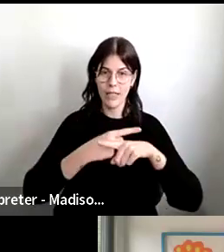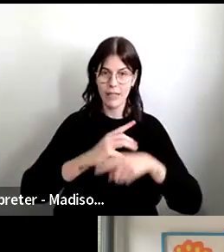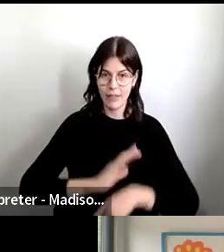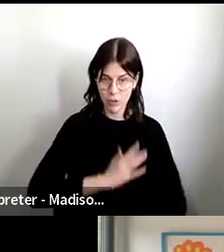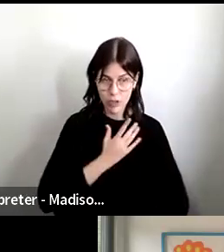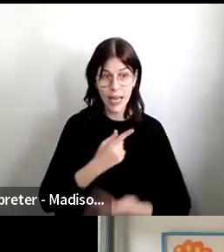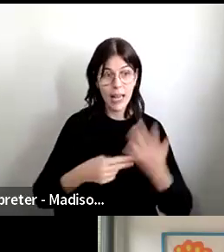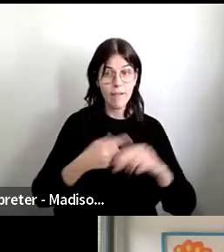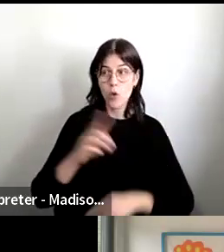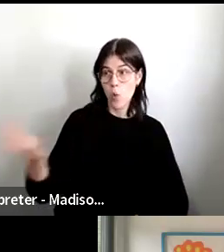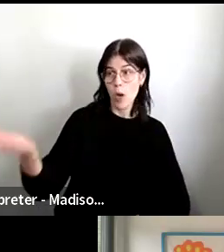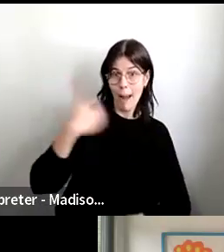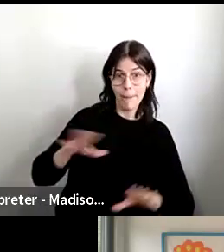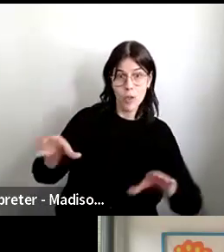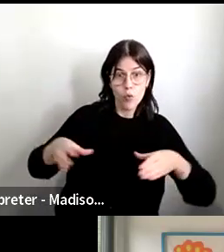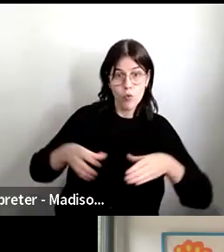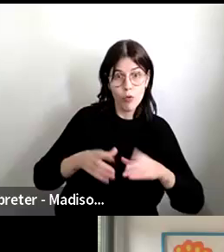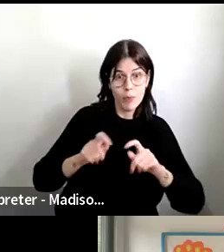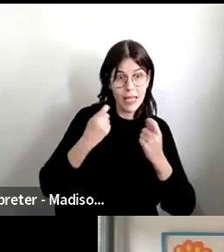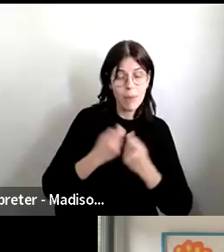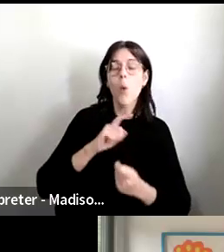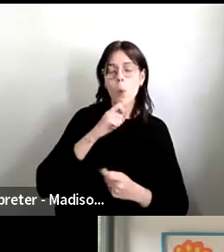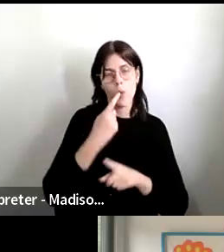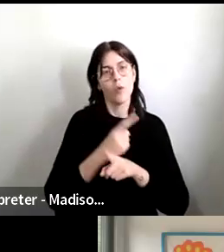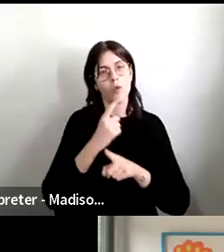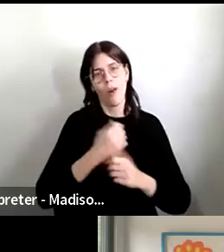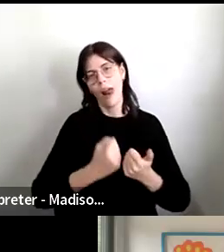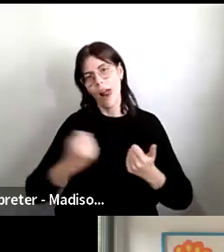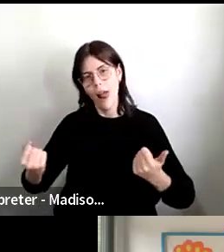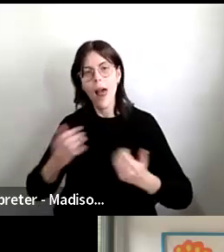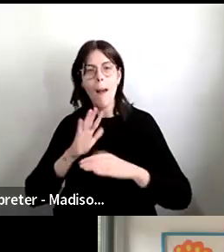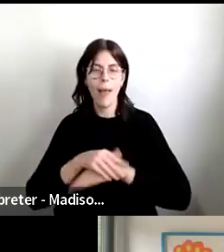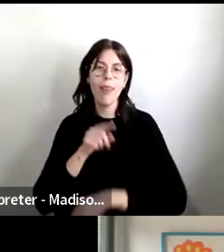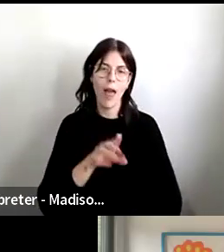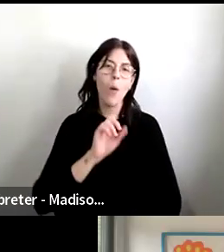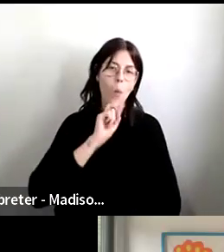the assessment team will be talking to you at length about that. It's really not